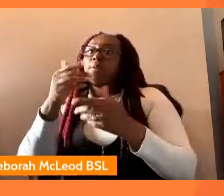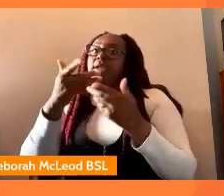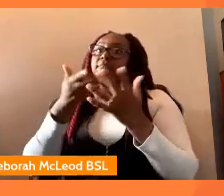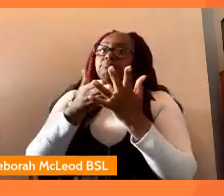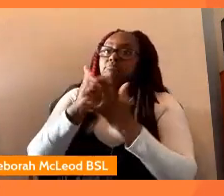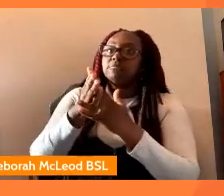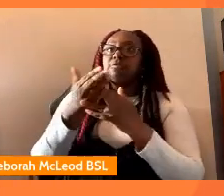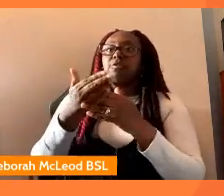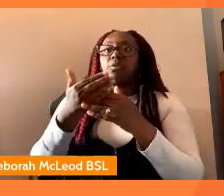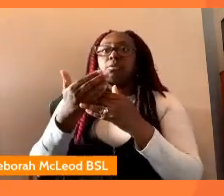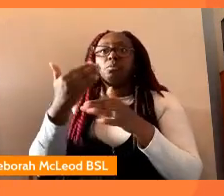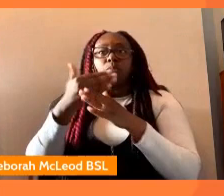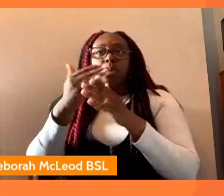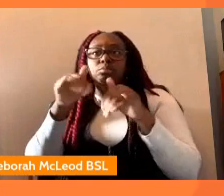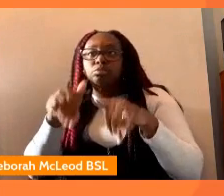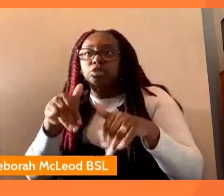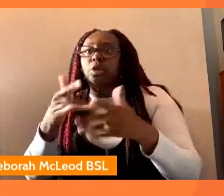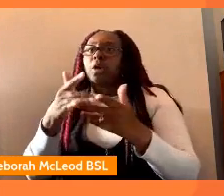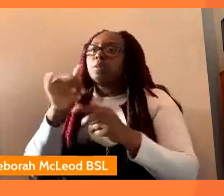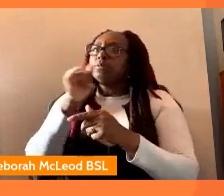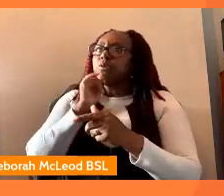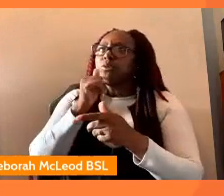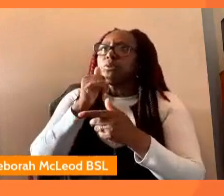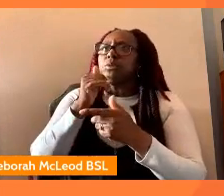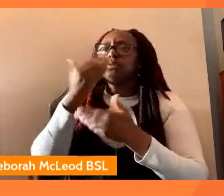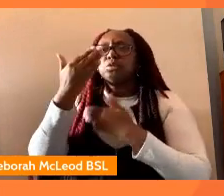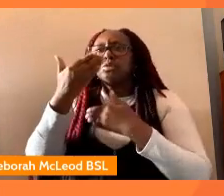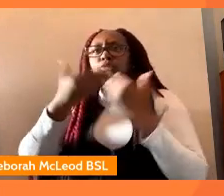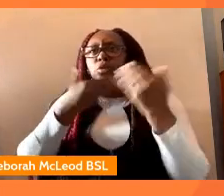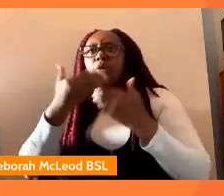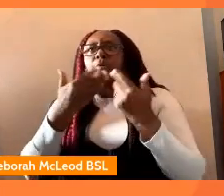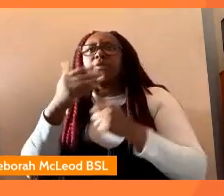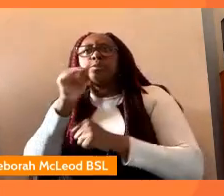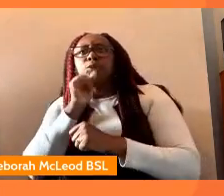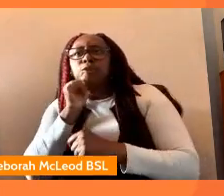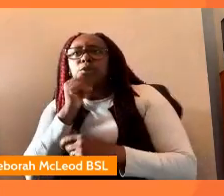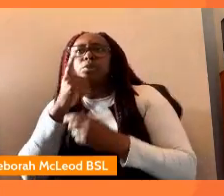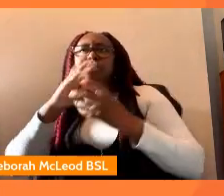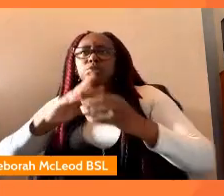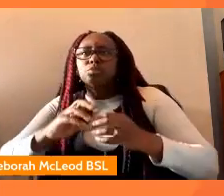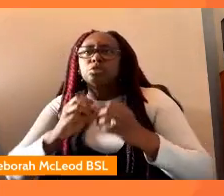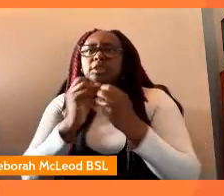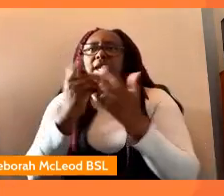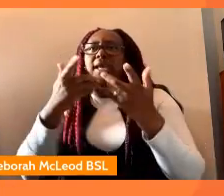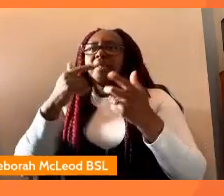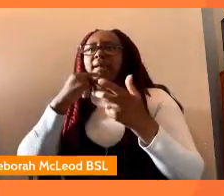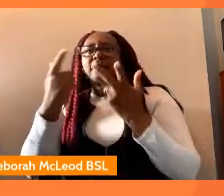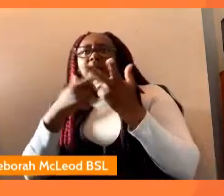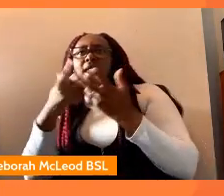The stories were then used to create our visual narratives, as well as being used by the sound artists to create the soundtracks